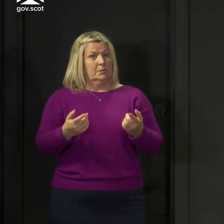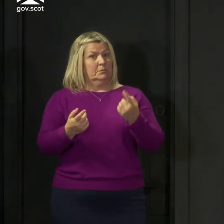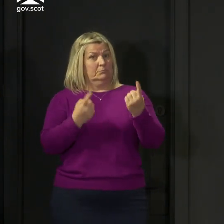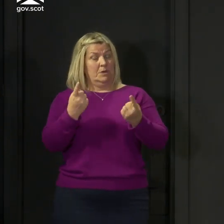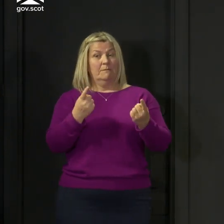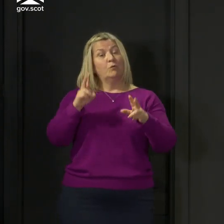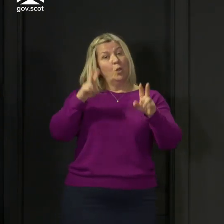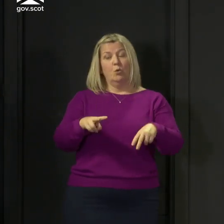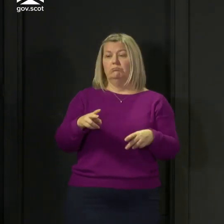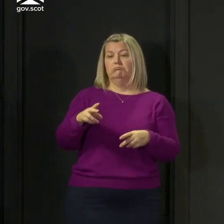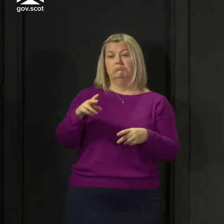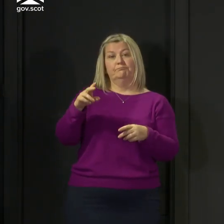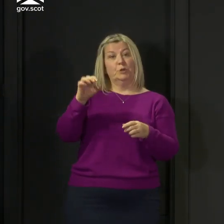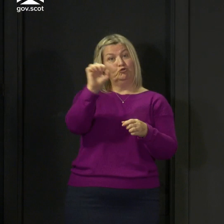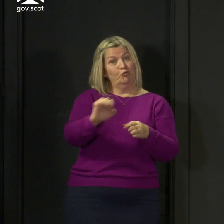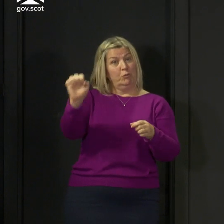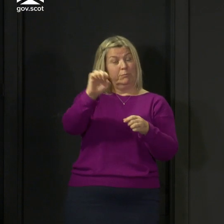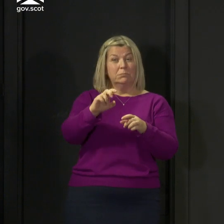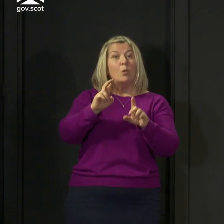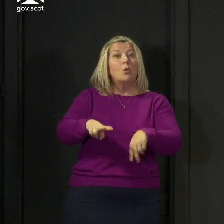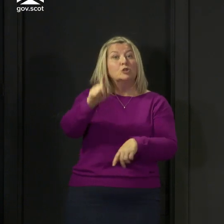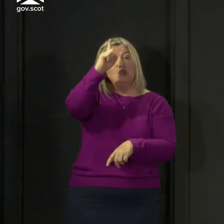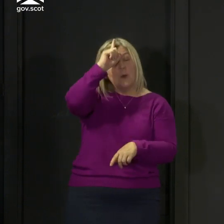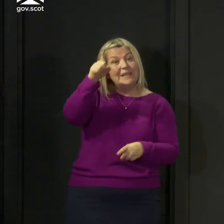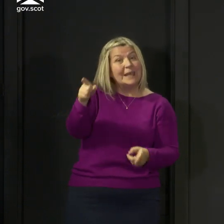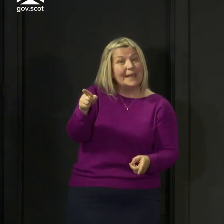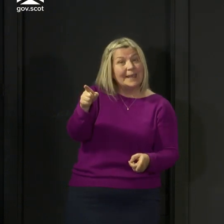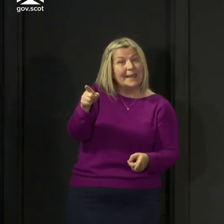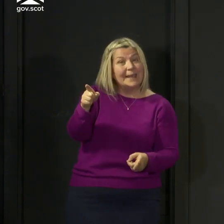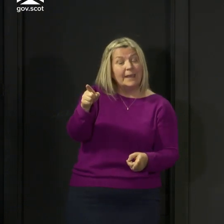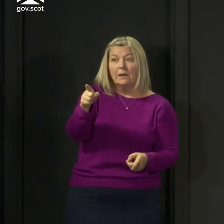if you look to Germany, different parts of Germany are doing things at different speeds,